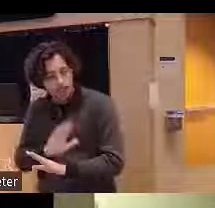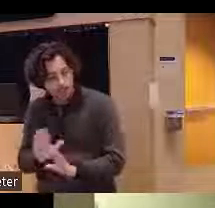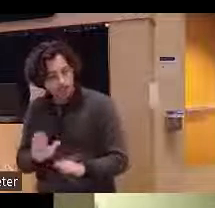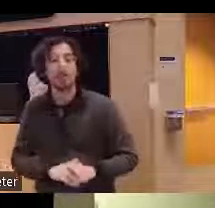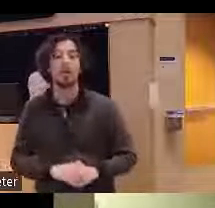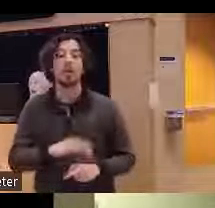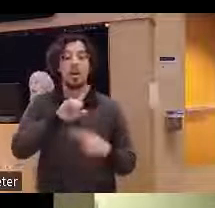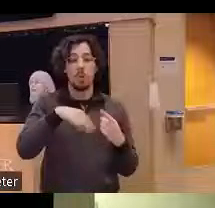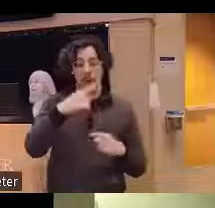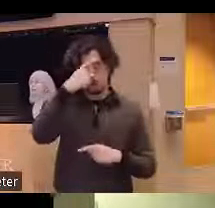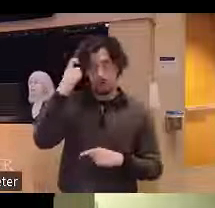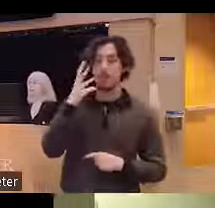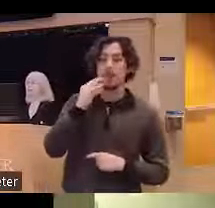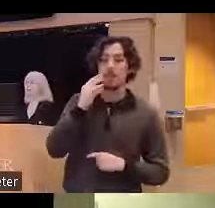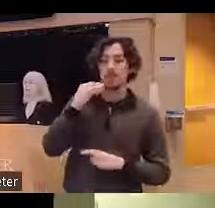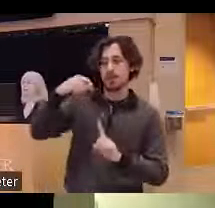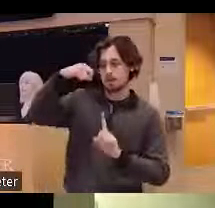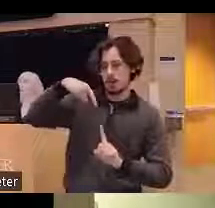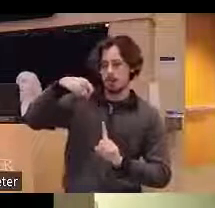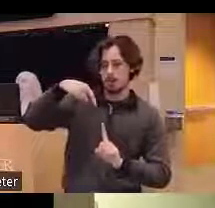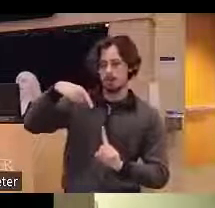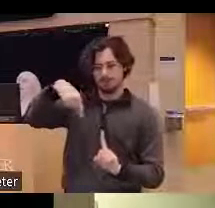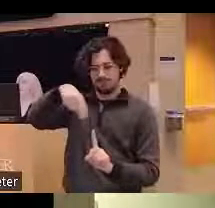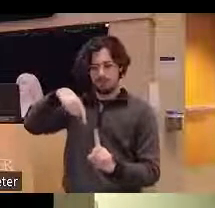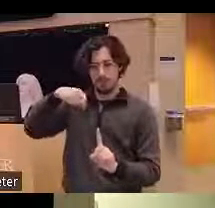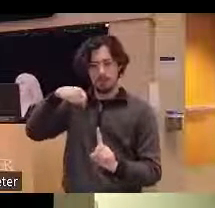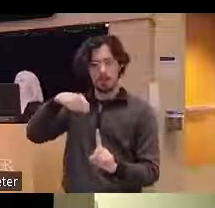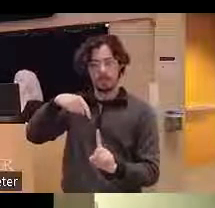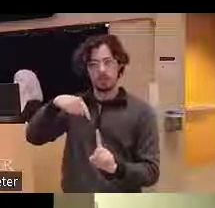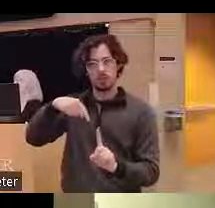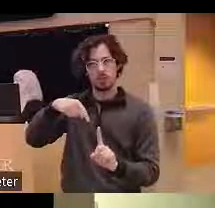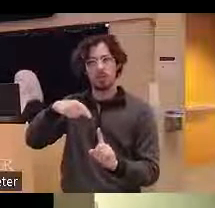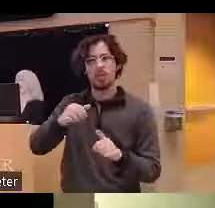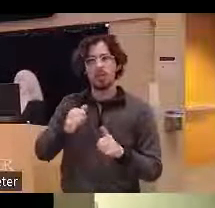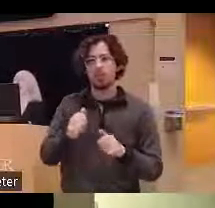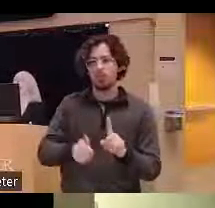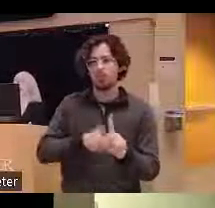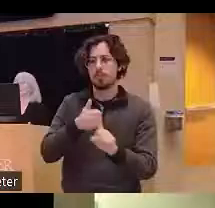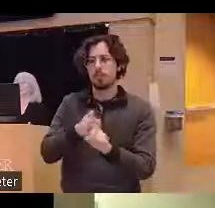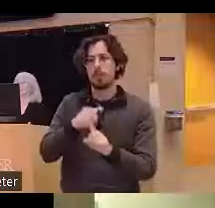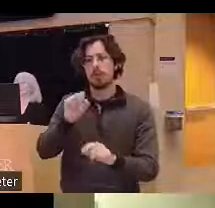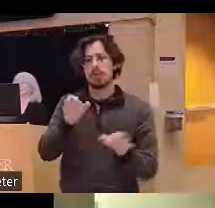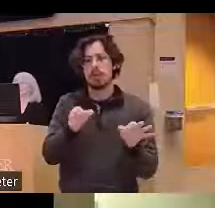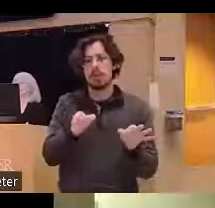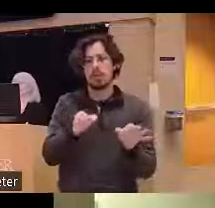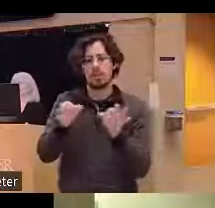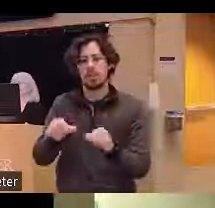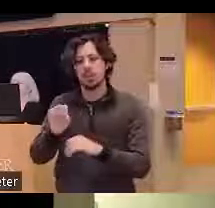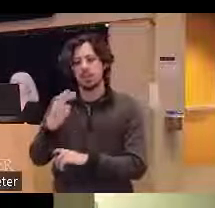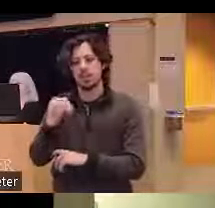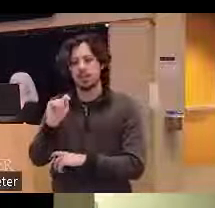signals and those signals very importantly shift the expression of inflammatory genes right so